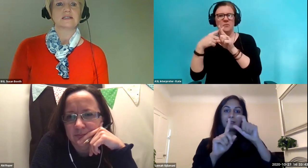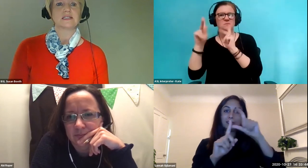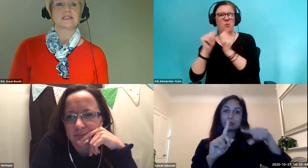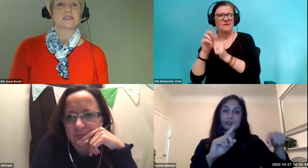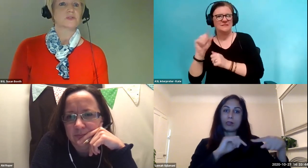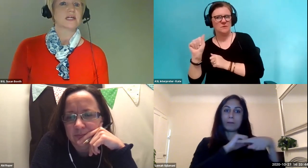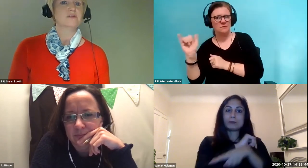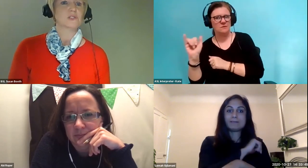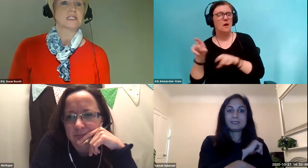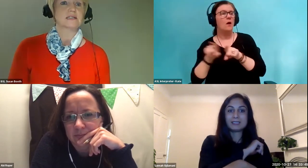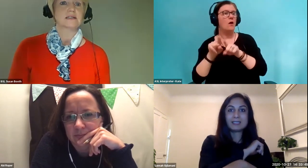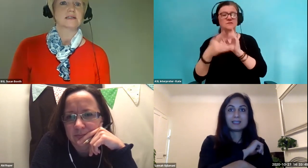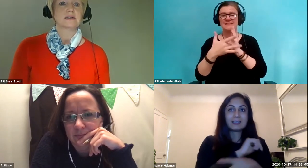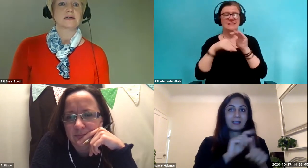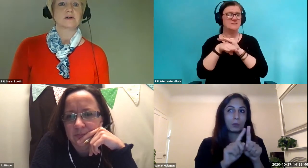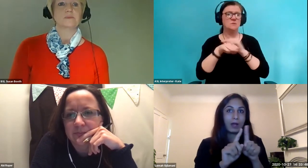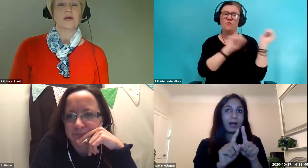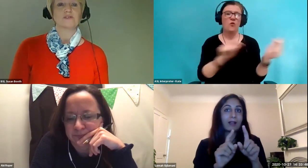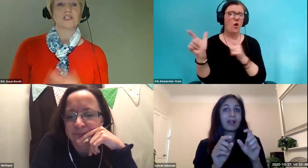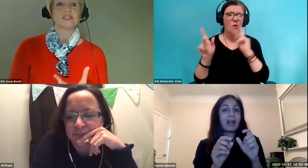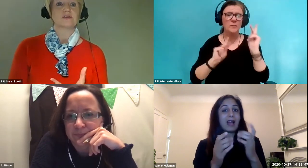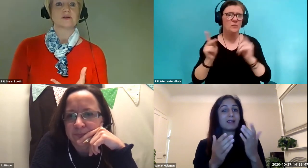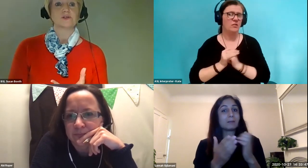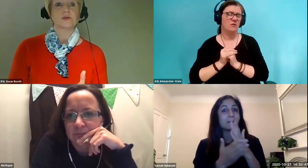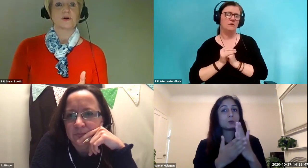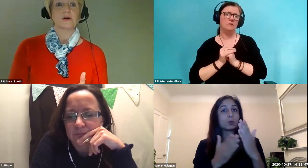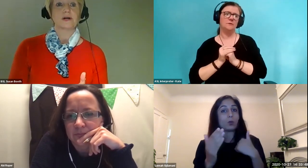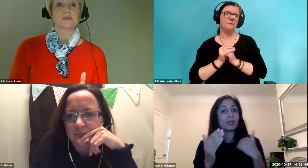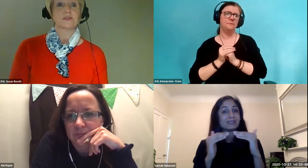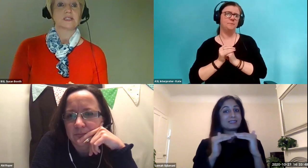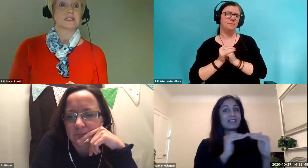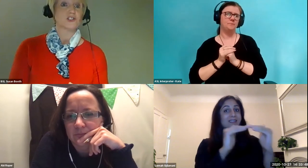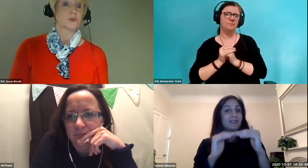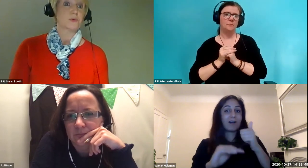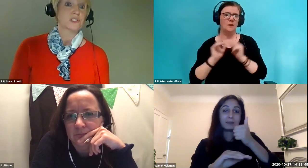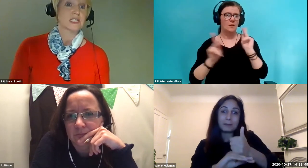is accessible to everybody we have to consider those who are experiencing digital poverty